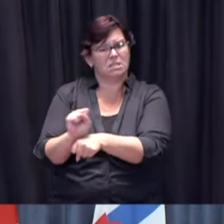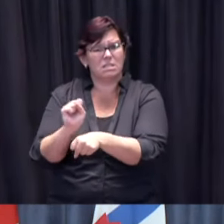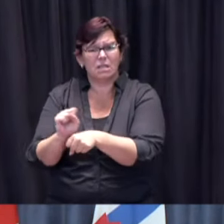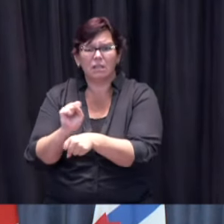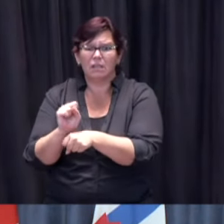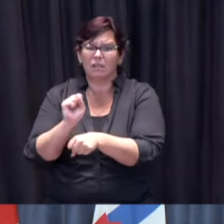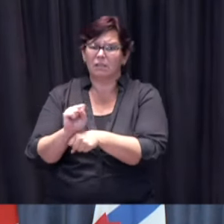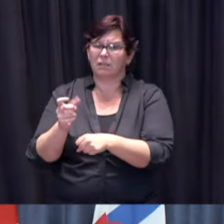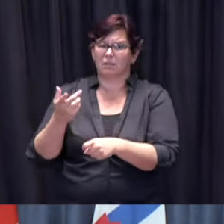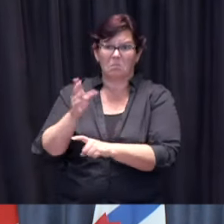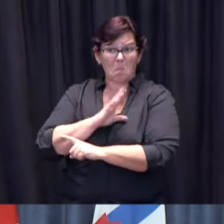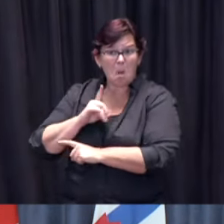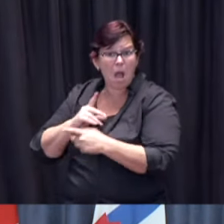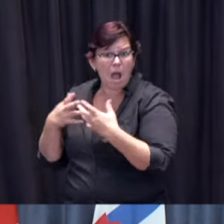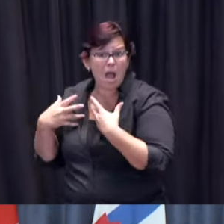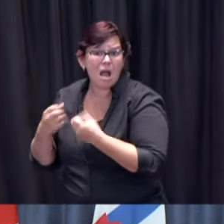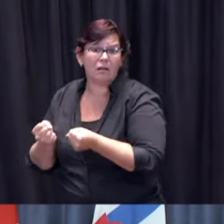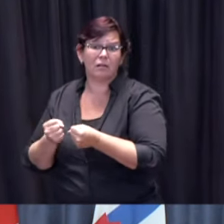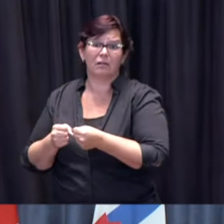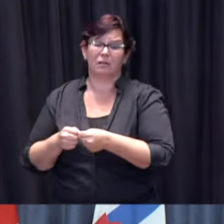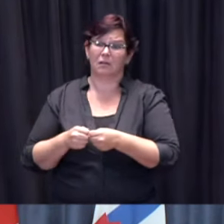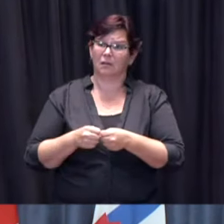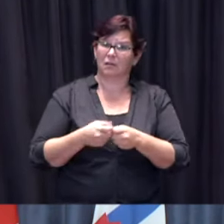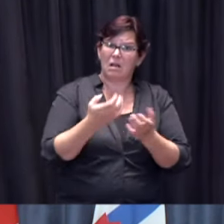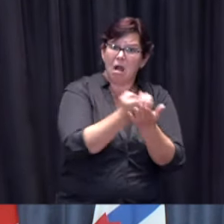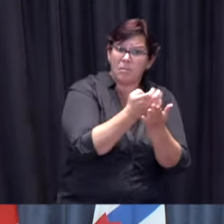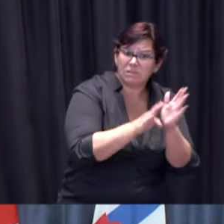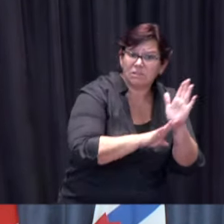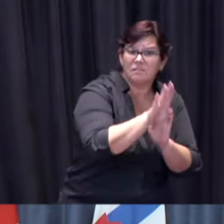Economic Development our team have been working tirelessly